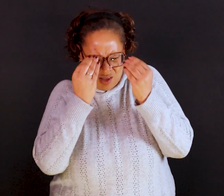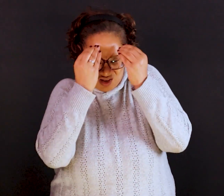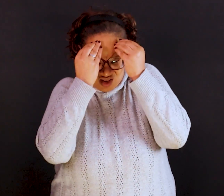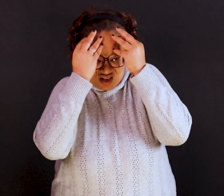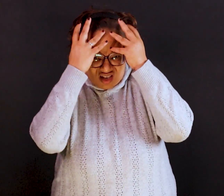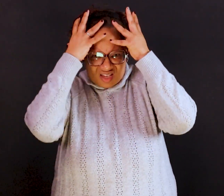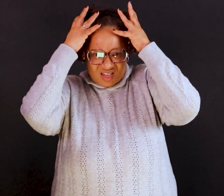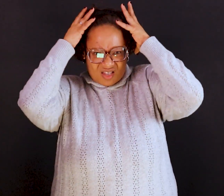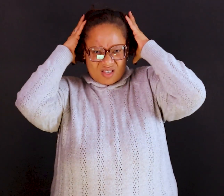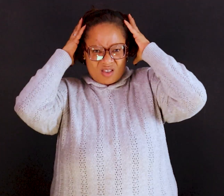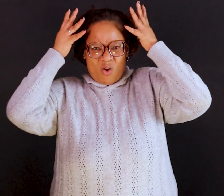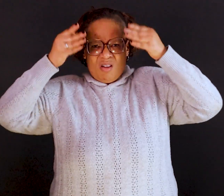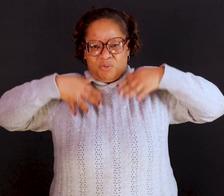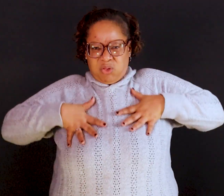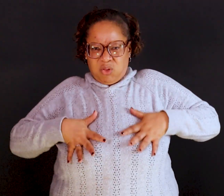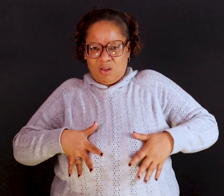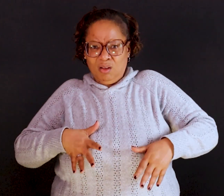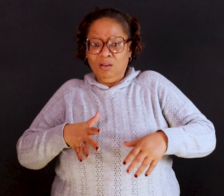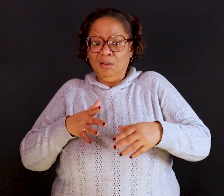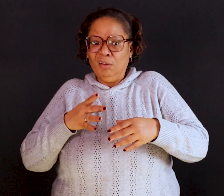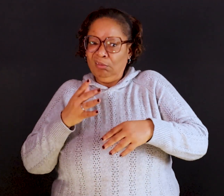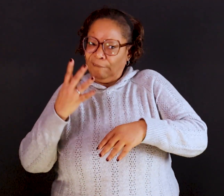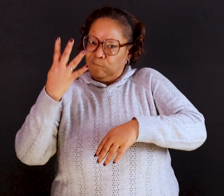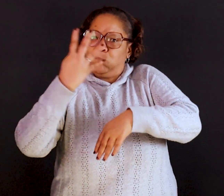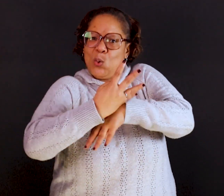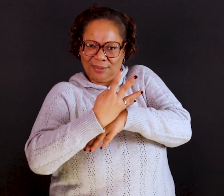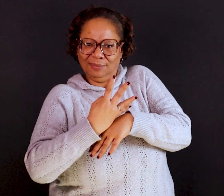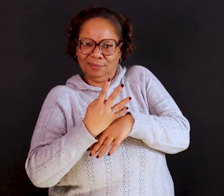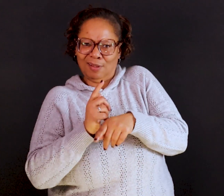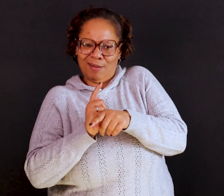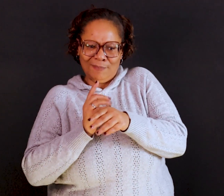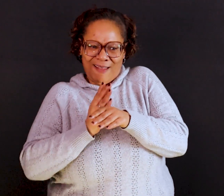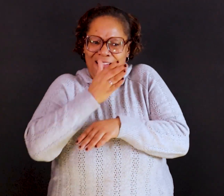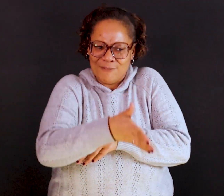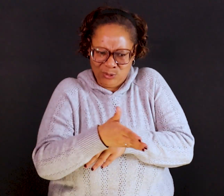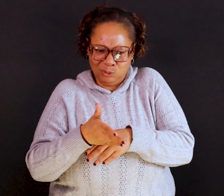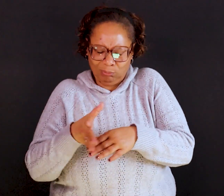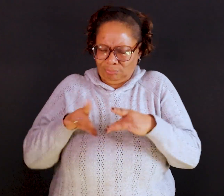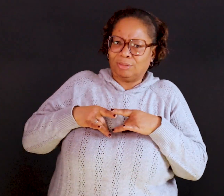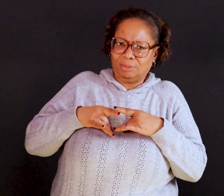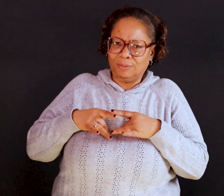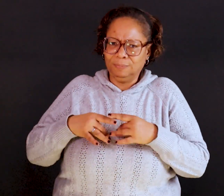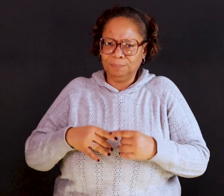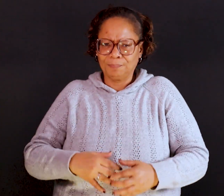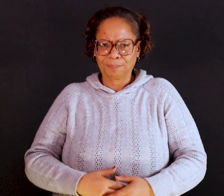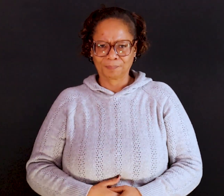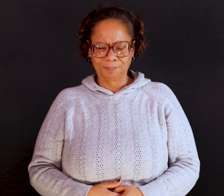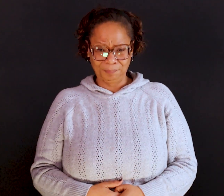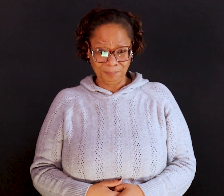To four days after it appears.